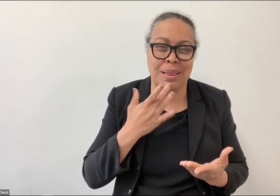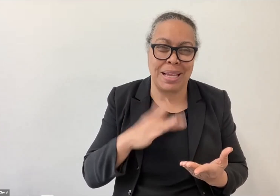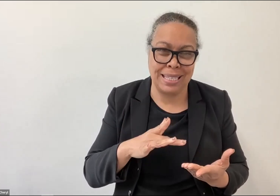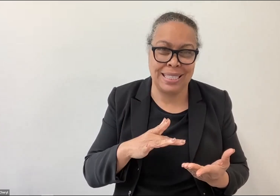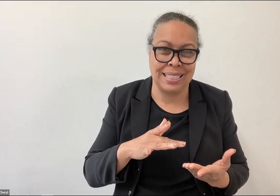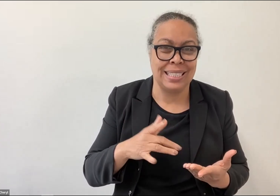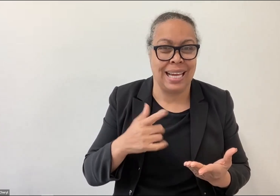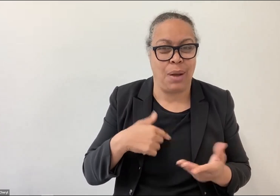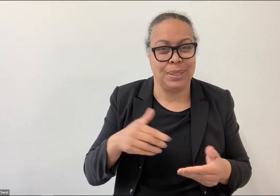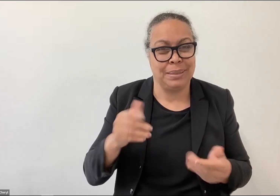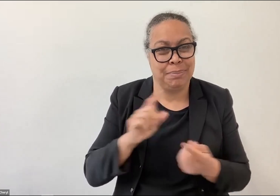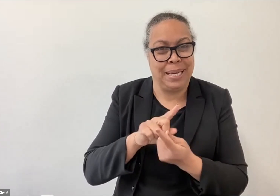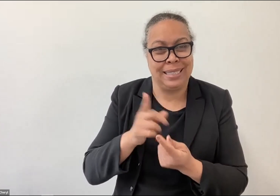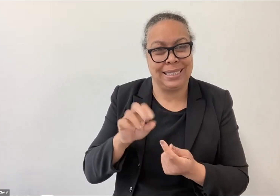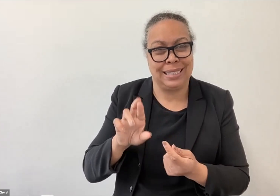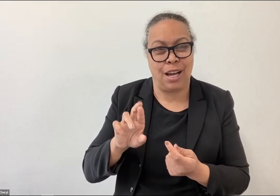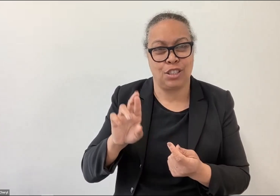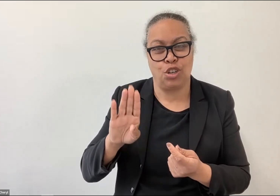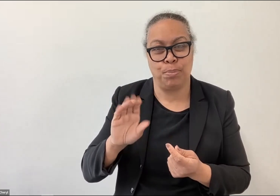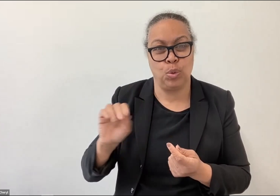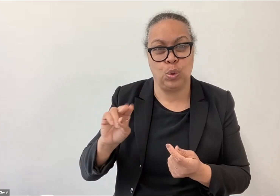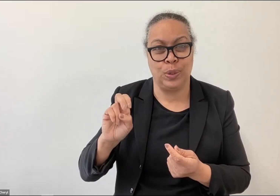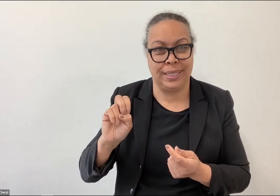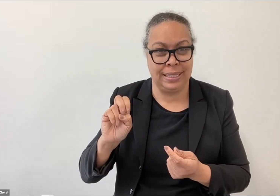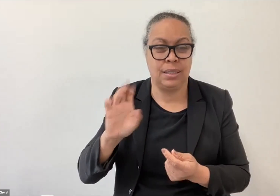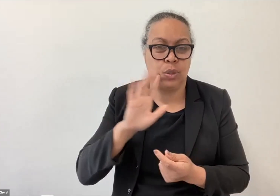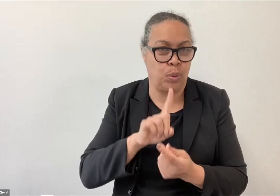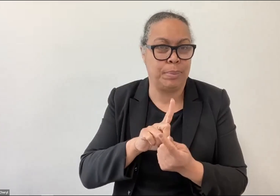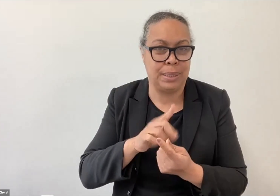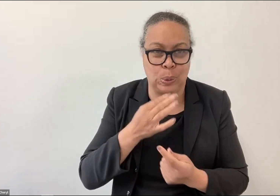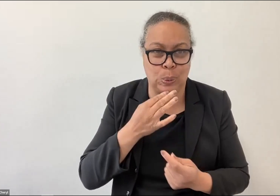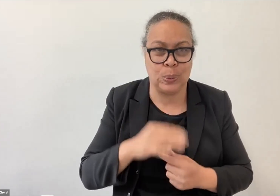Luckily was introduced to Dr. Rosalie boone who you're going to meet very soon.